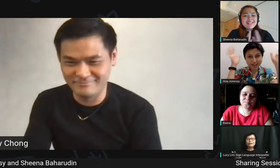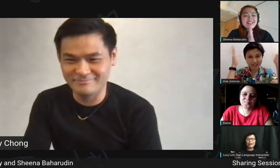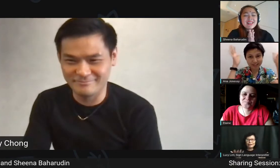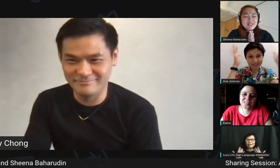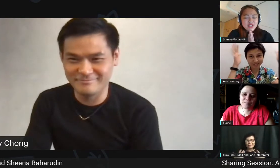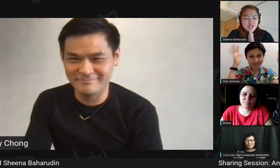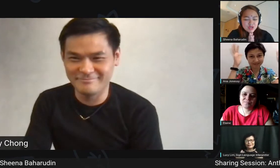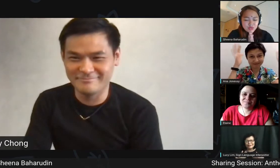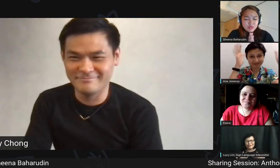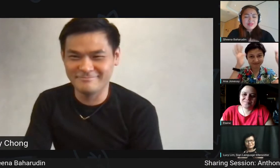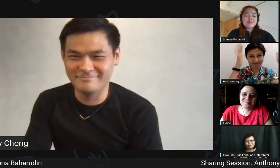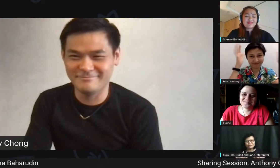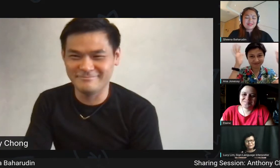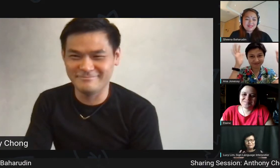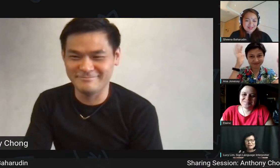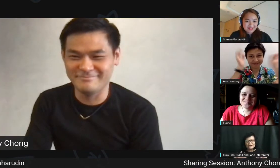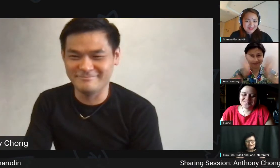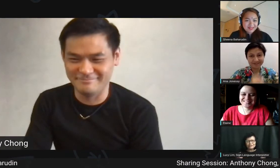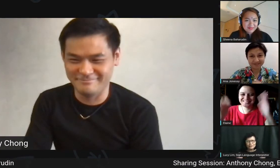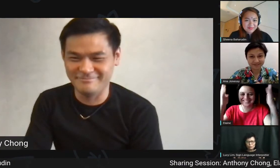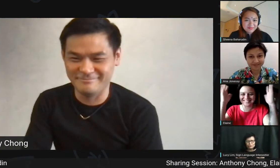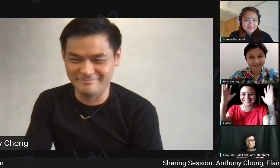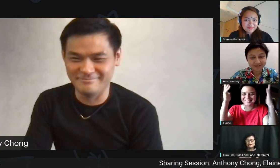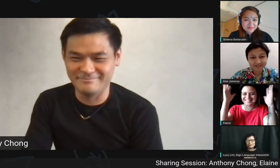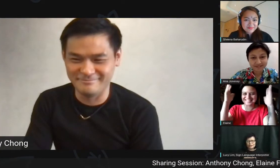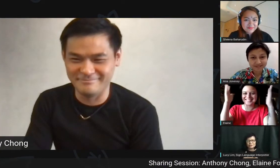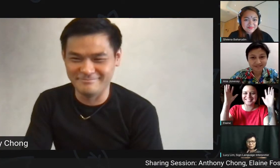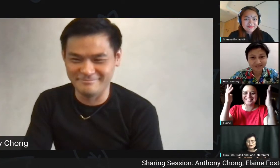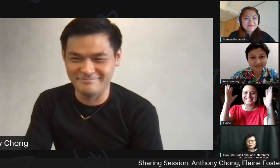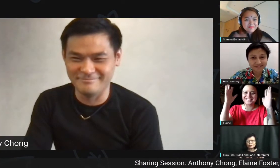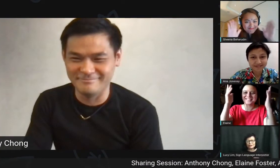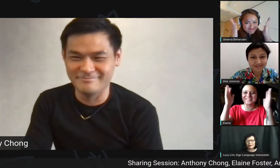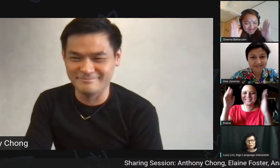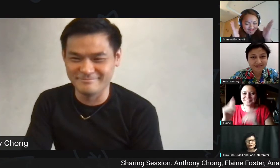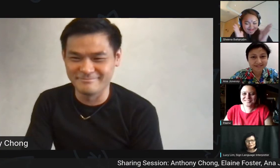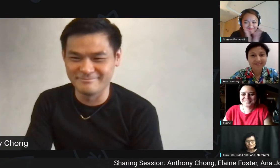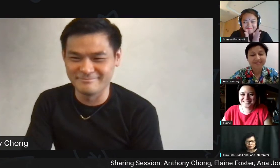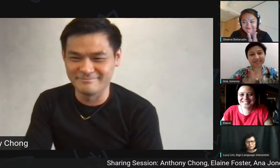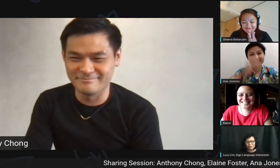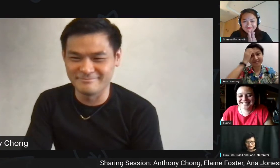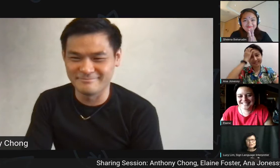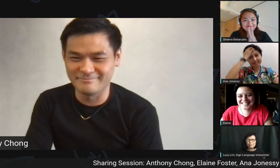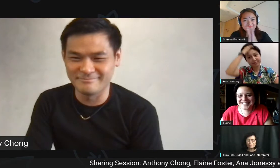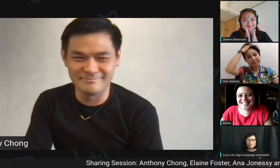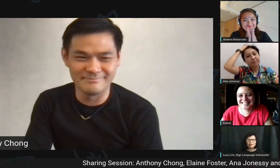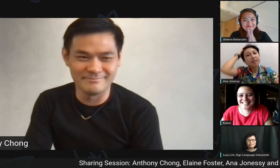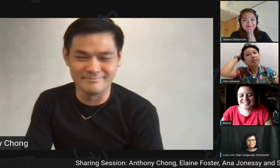kept that the feeling and the emotion and the expression that I wanted to spell out.